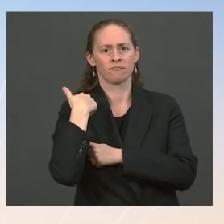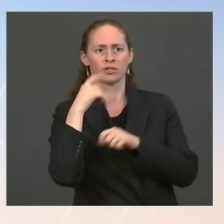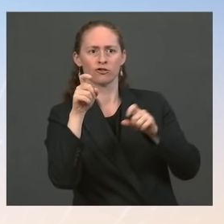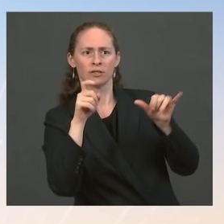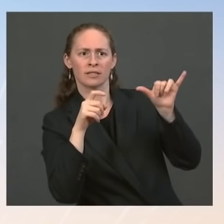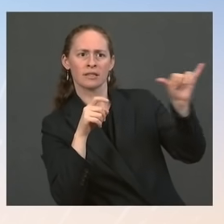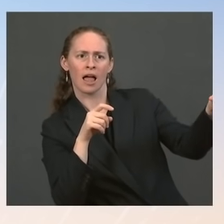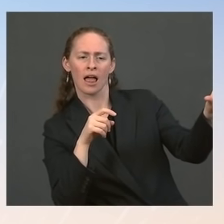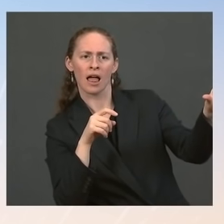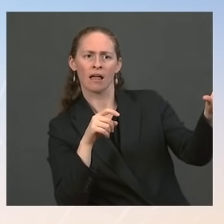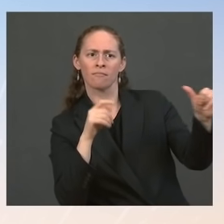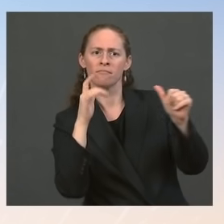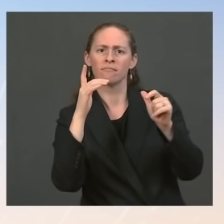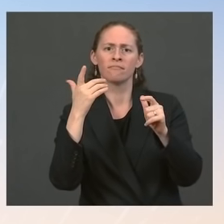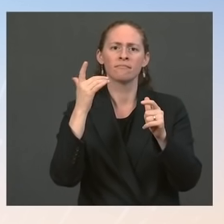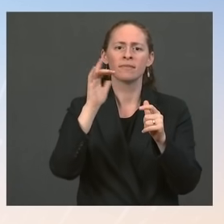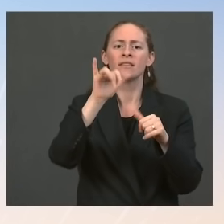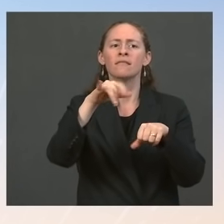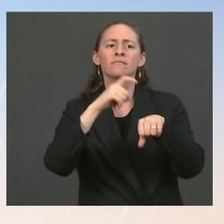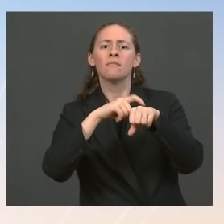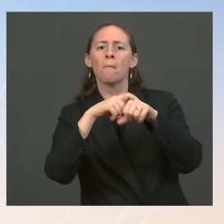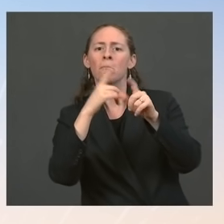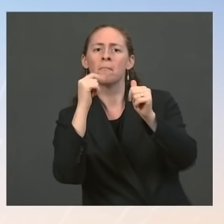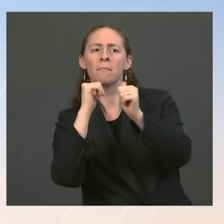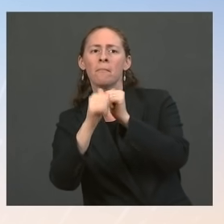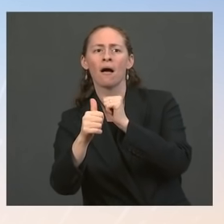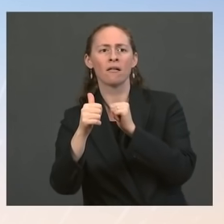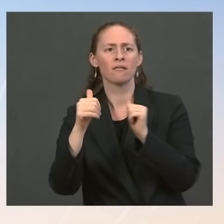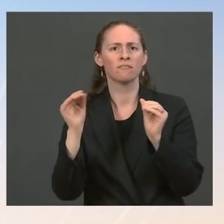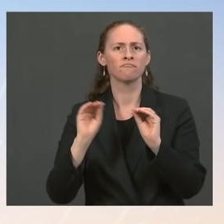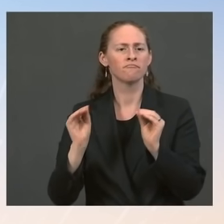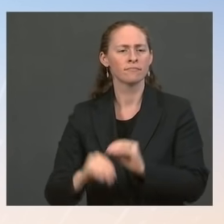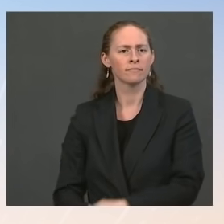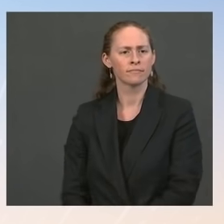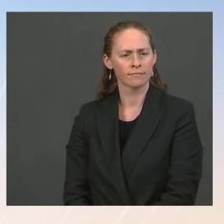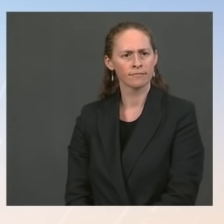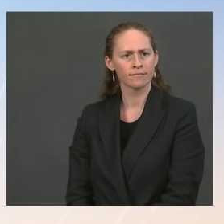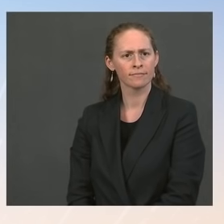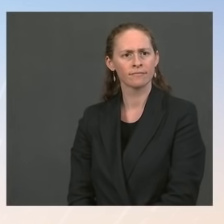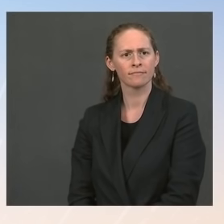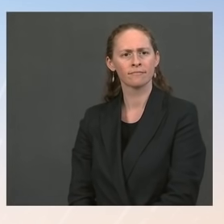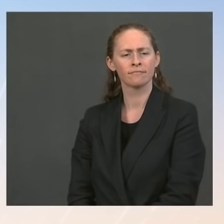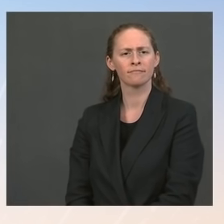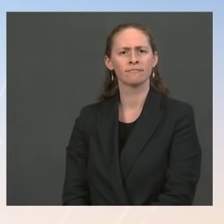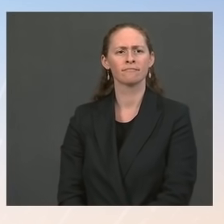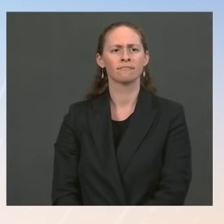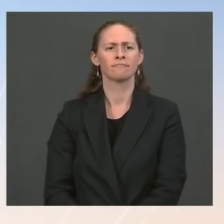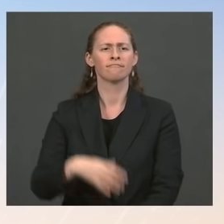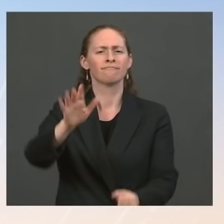The Press: Past September 1st. I suppose that was the question. But can you confirm -- Ms. Psaki: Well, the context of that's pretty important, isn't it?